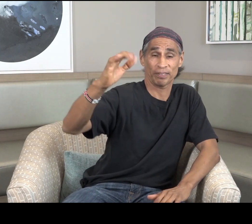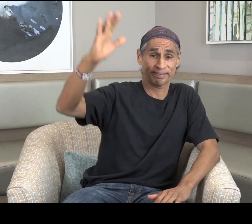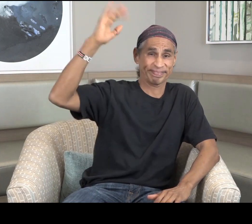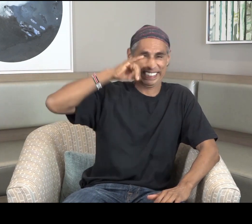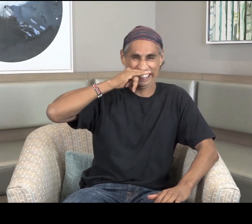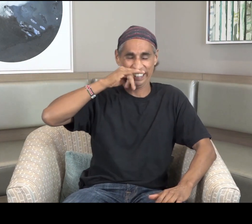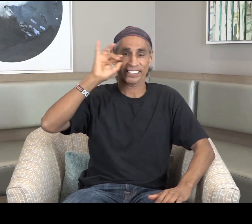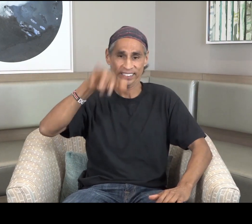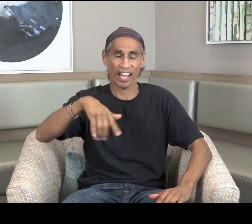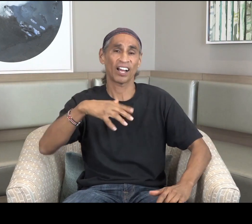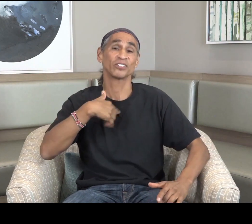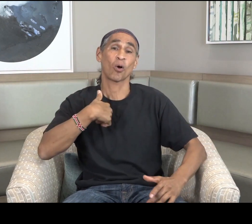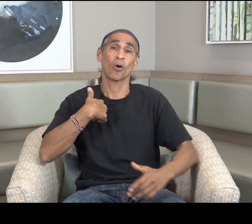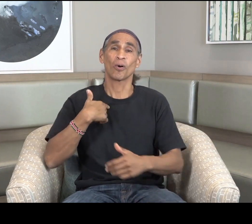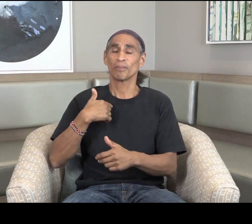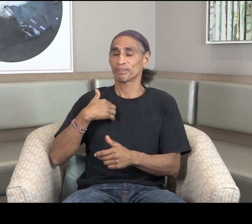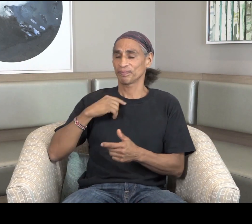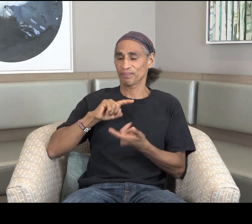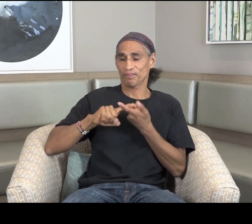You know before I was in high school, I was a young kid